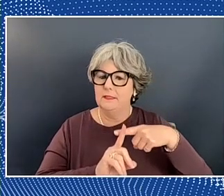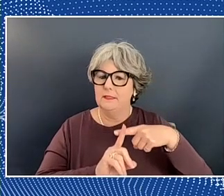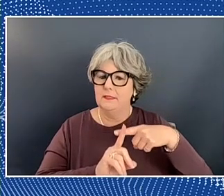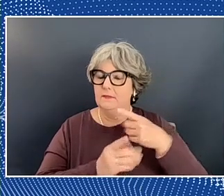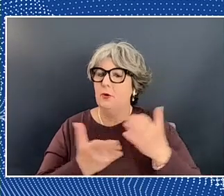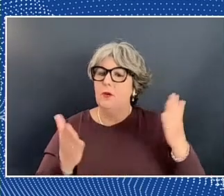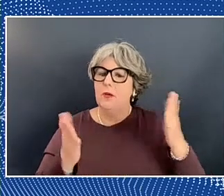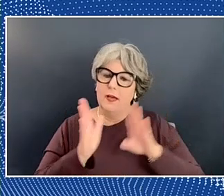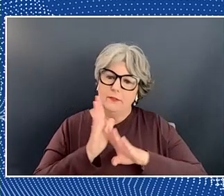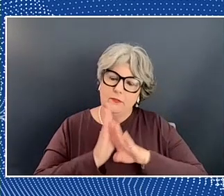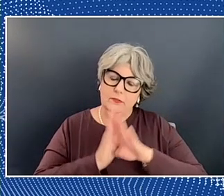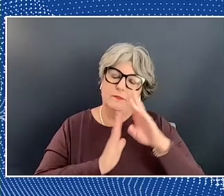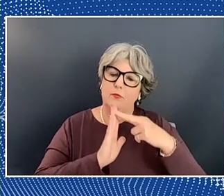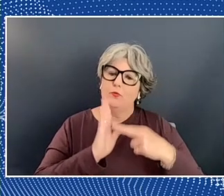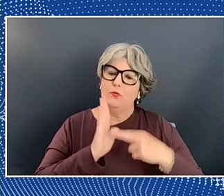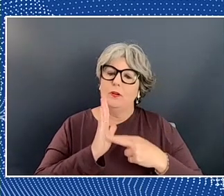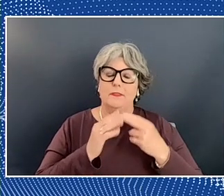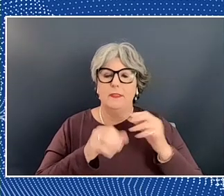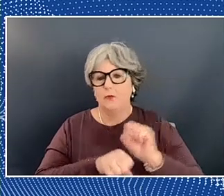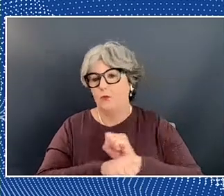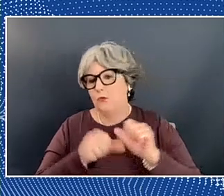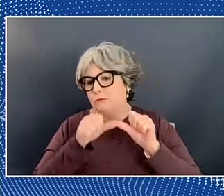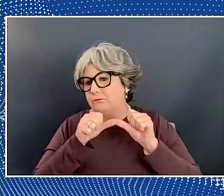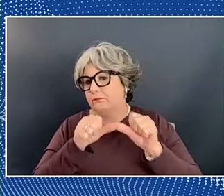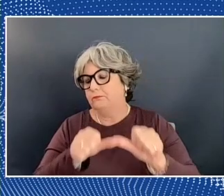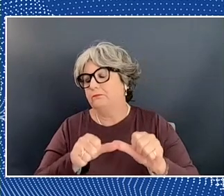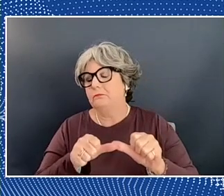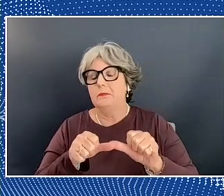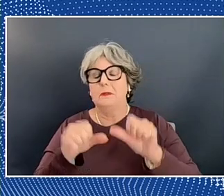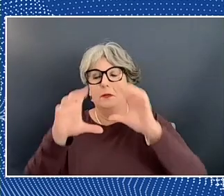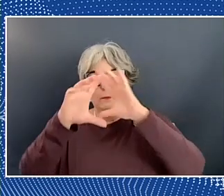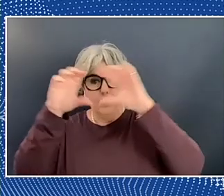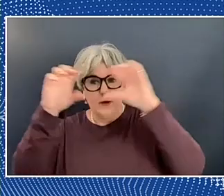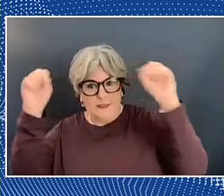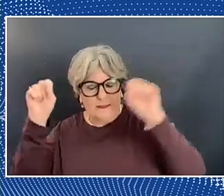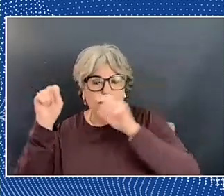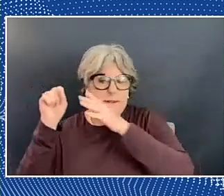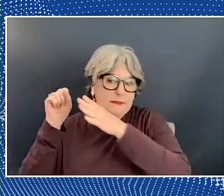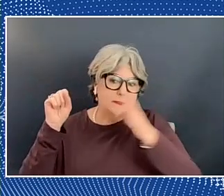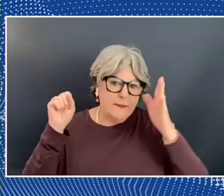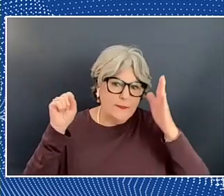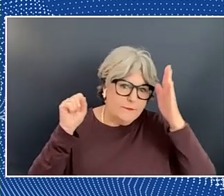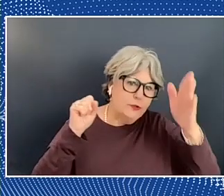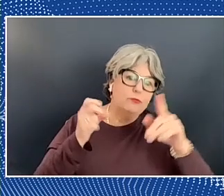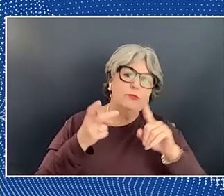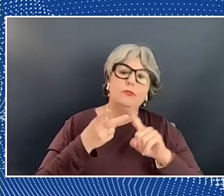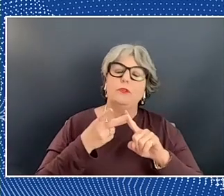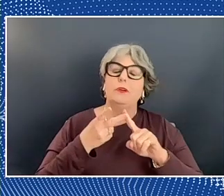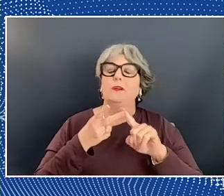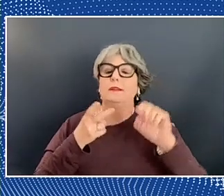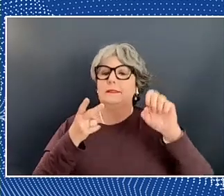that will work across administrations, across points in time, and I appreciate the framework the Department has put up